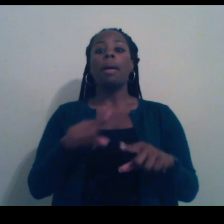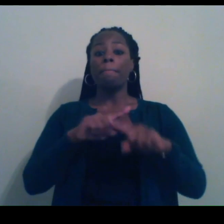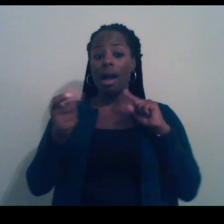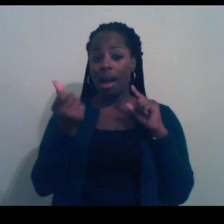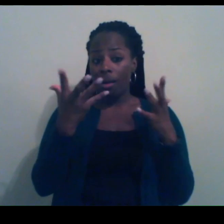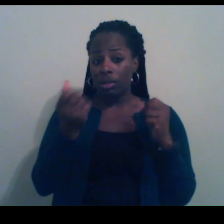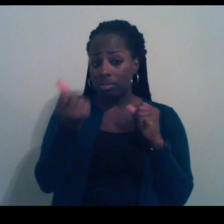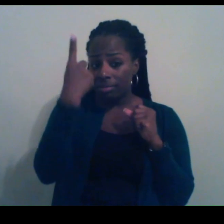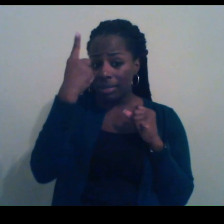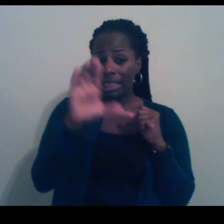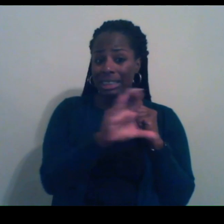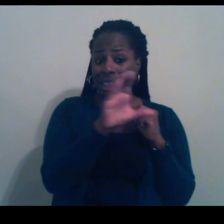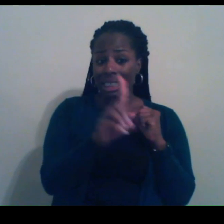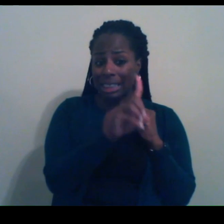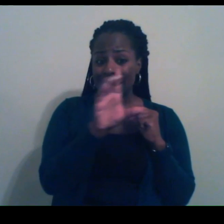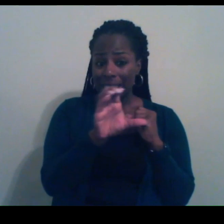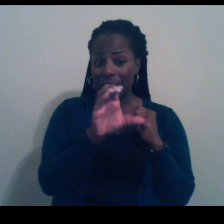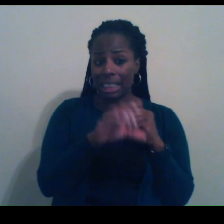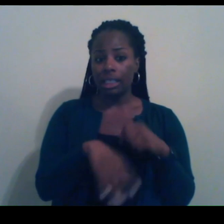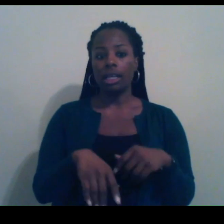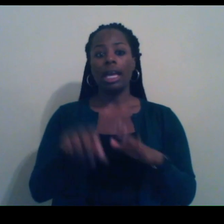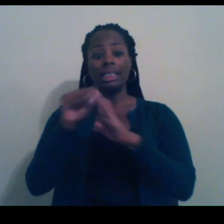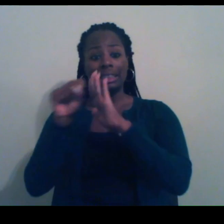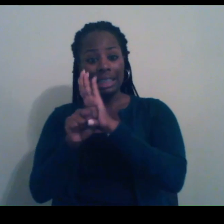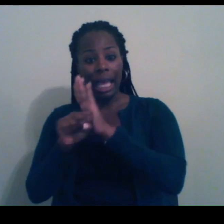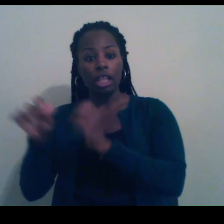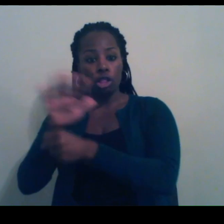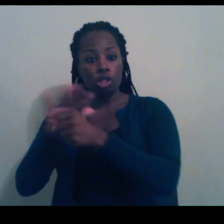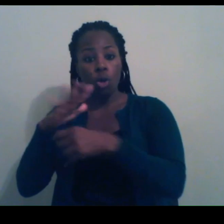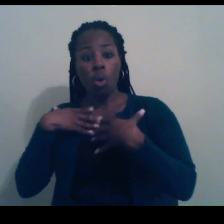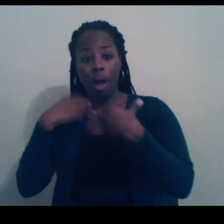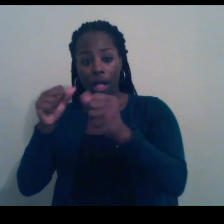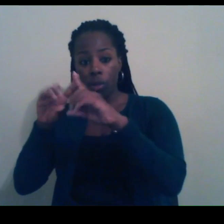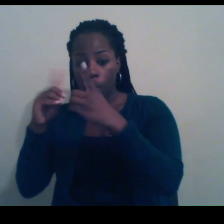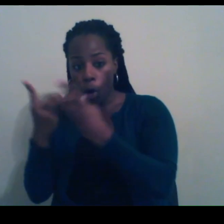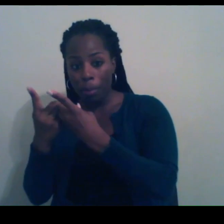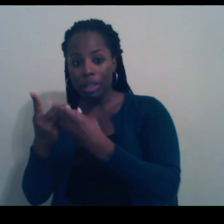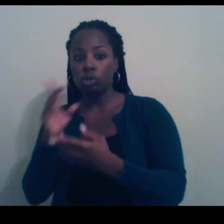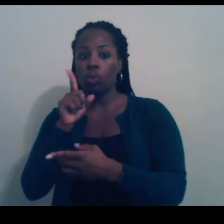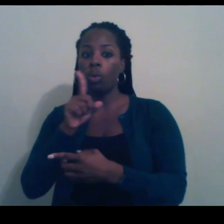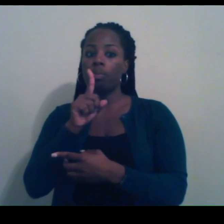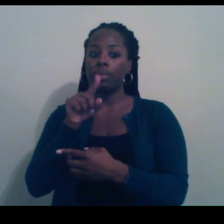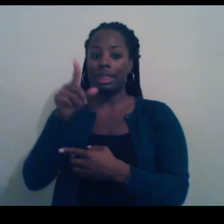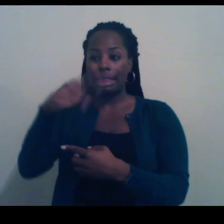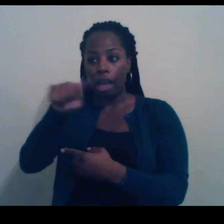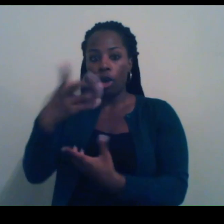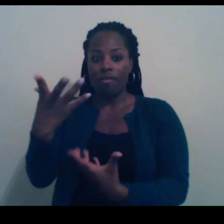local health authorities is gonna really I think get us through this Steve it's